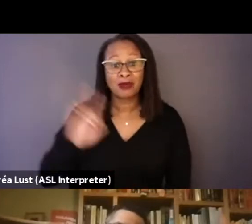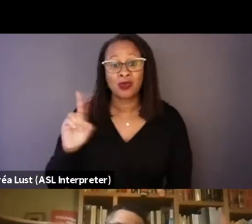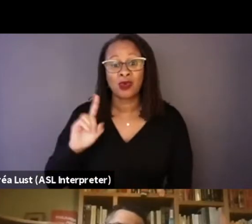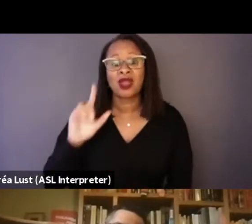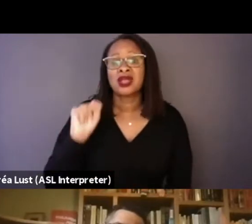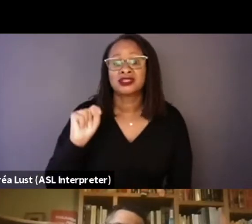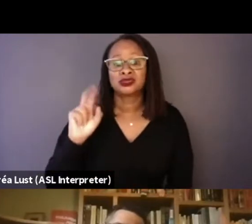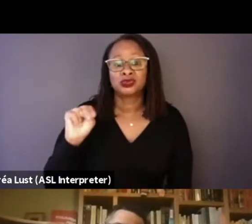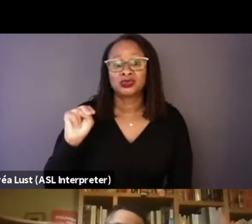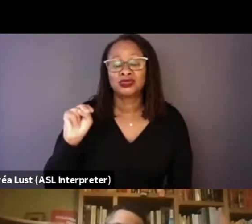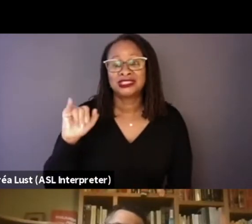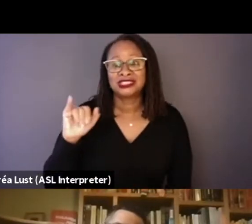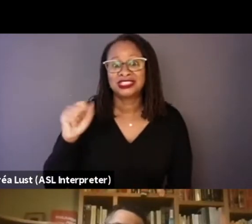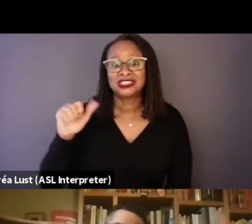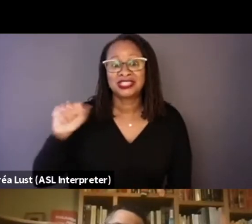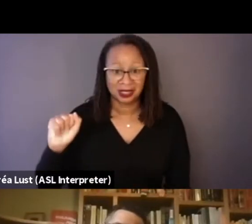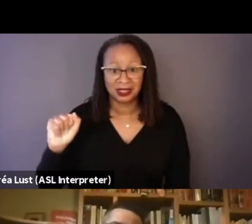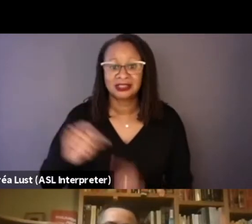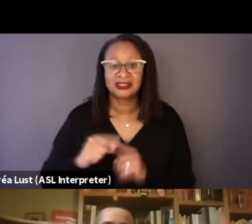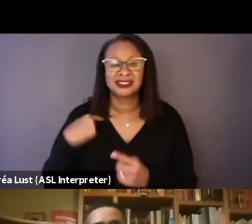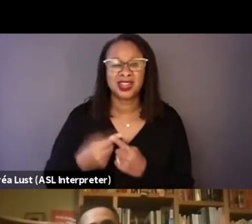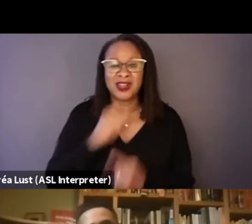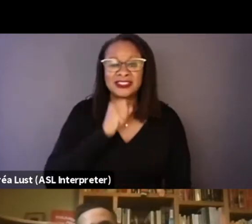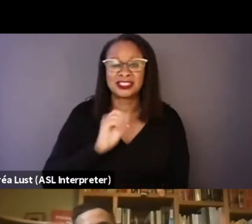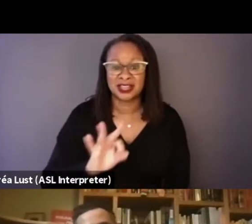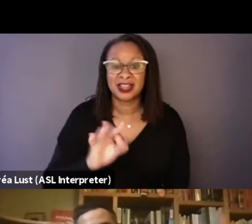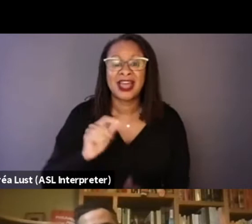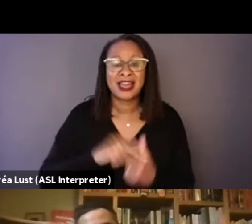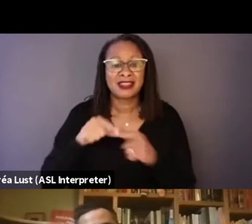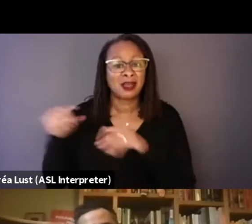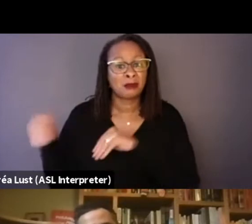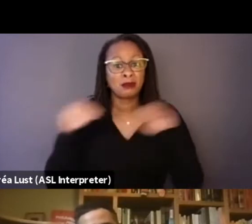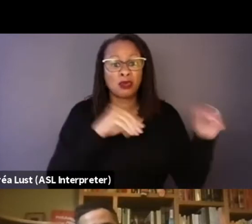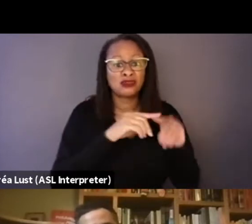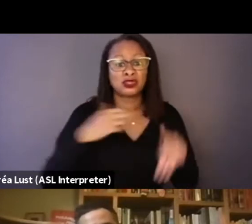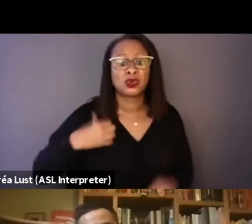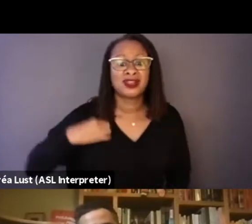and then I immigrated with my parents to Montreal. And since we've left Tunisia,